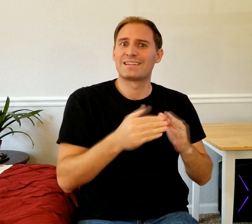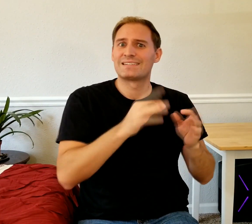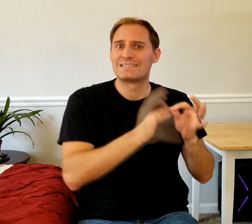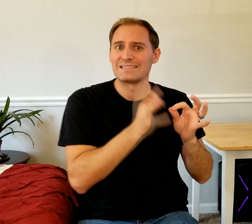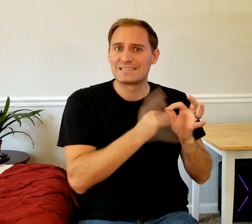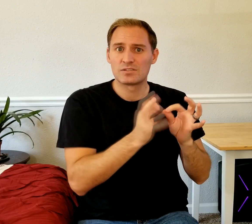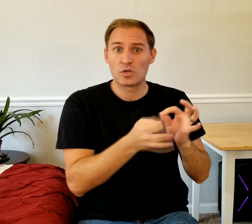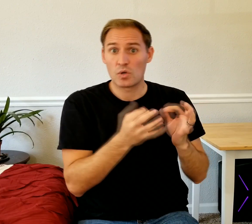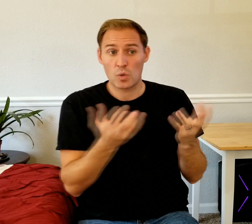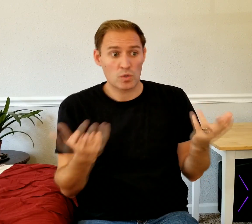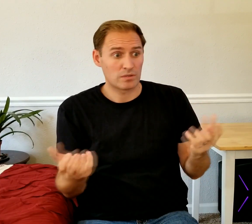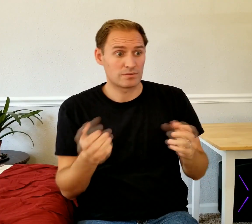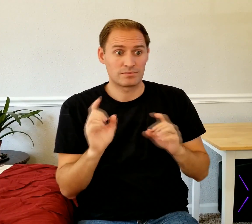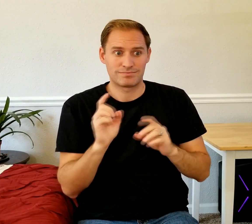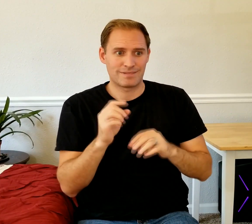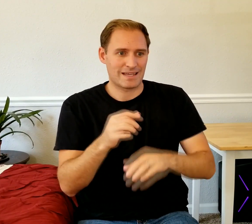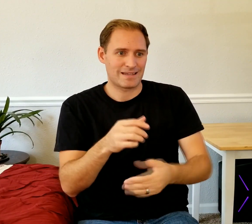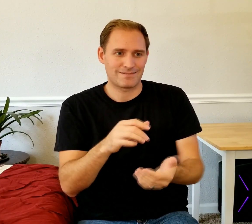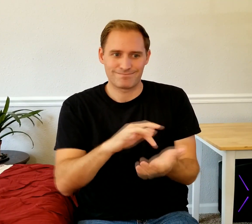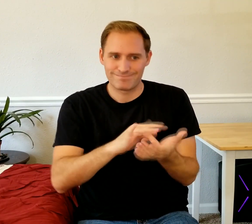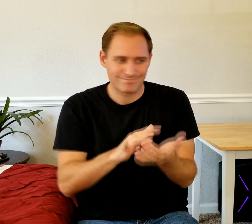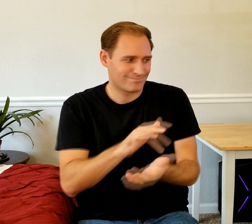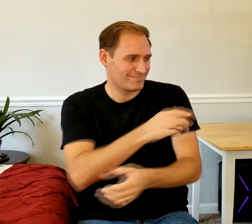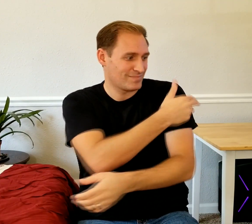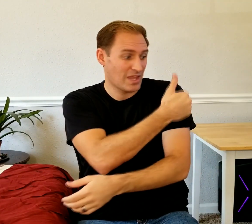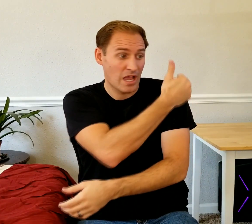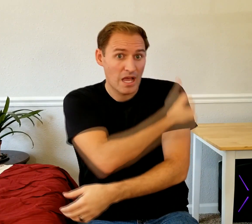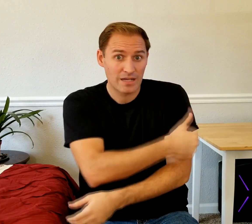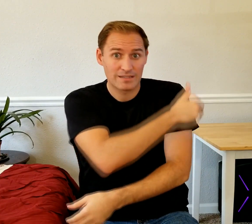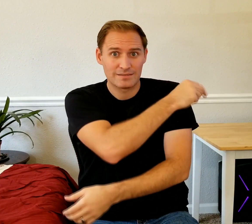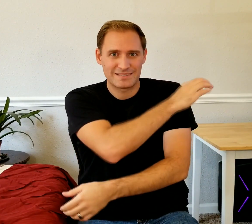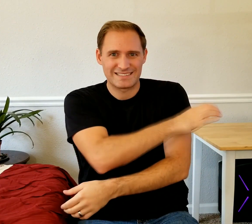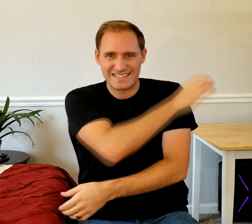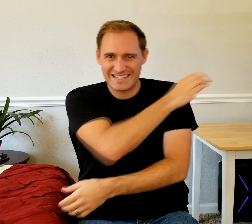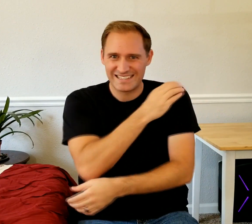are you going to be interpreting in medical fields such as hospitals clinics